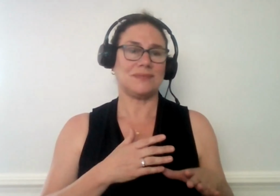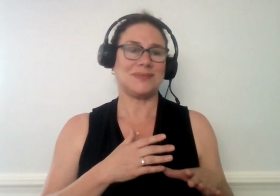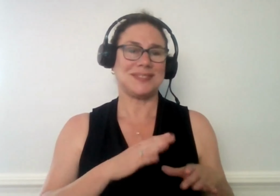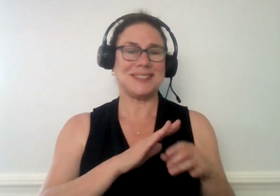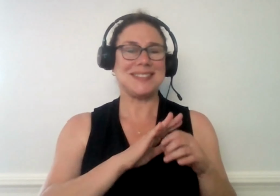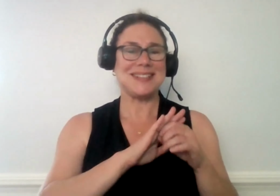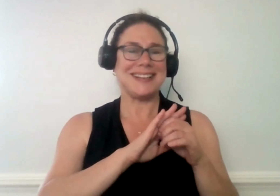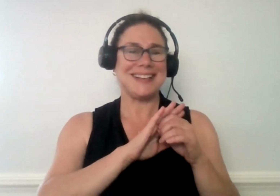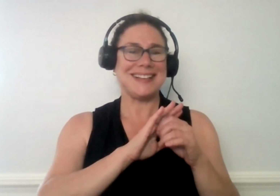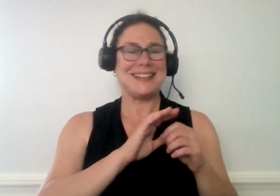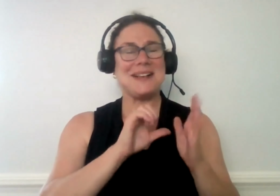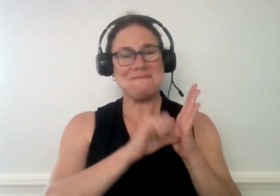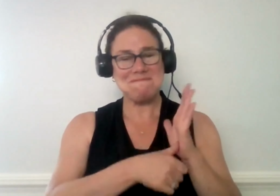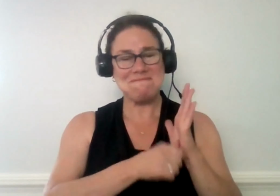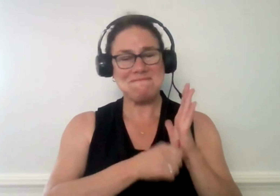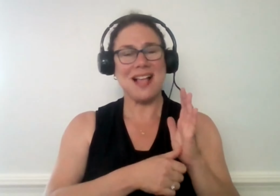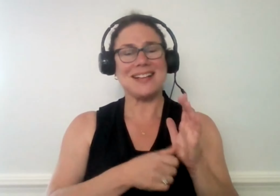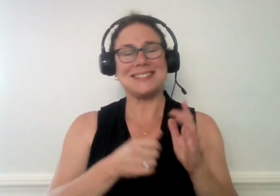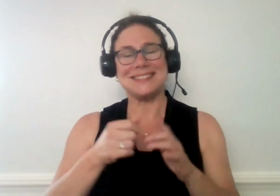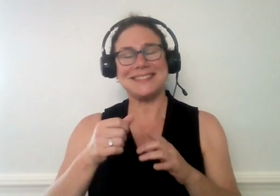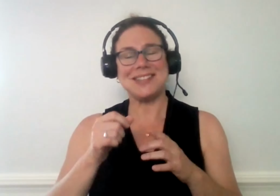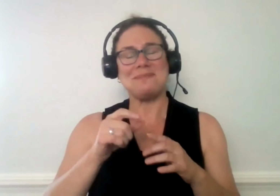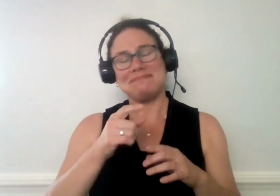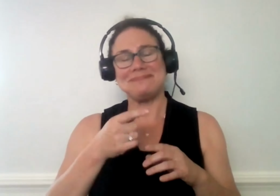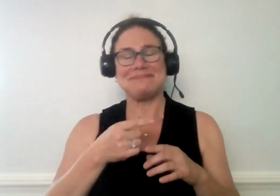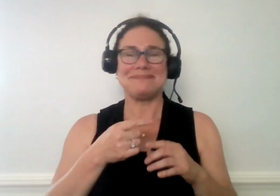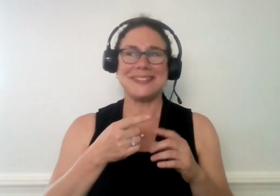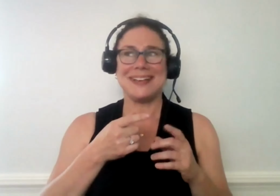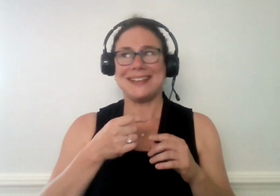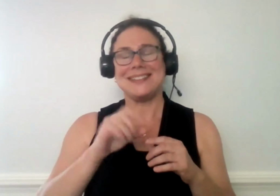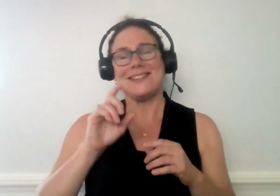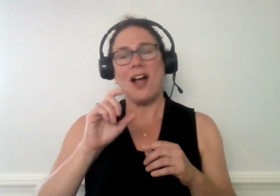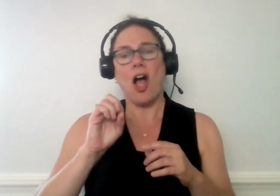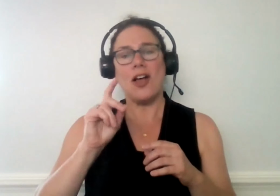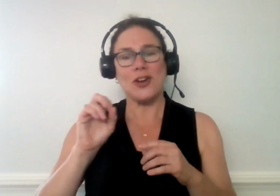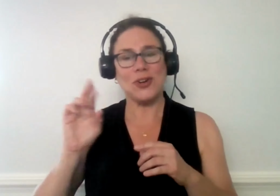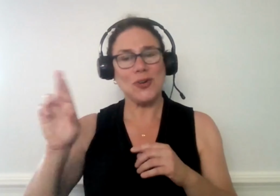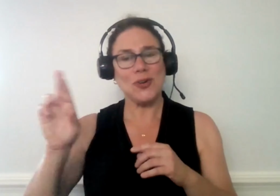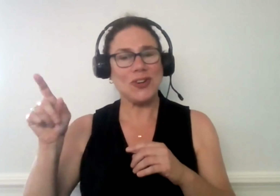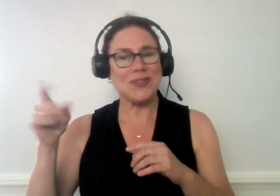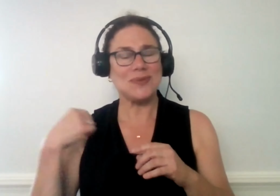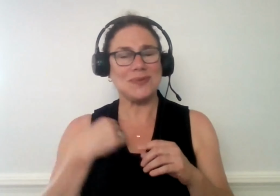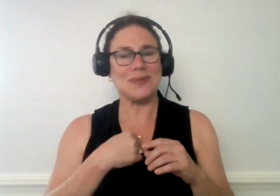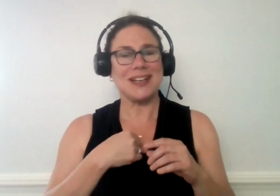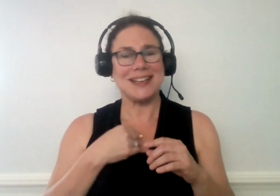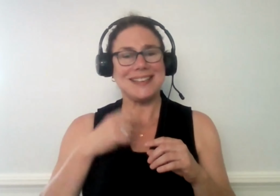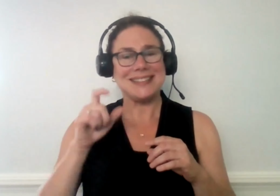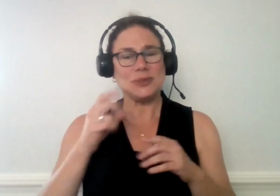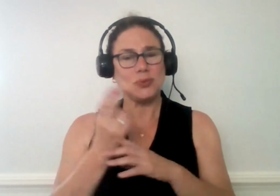on the health side. Travis Lee: I would mention that these auto captioners are not WCAG-compliant,